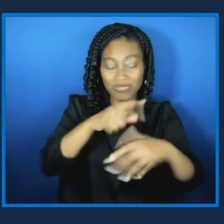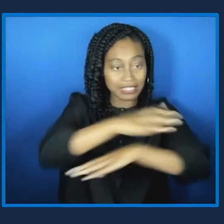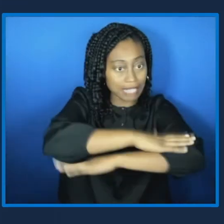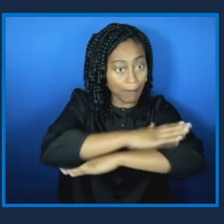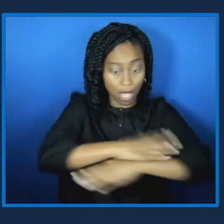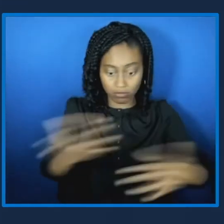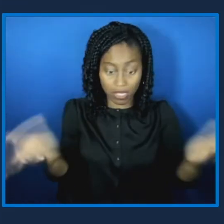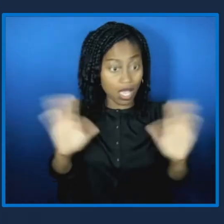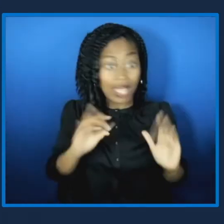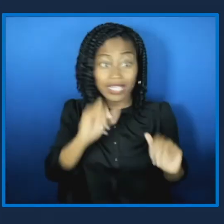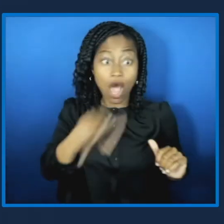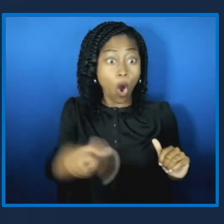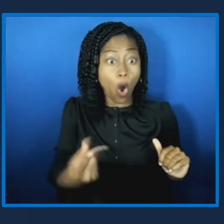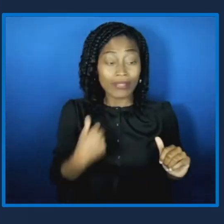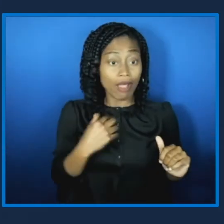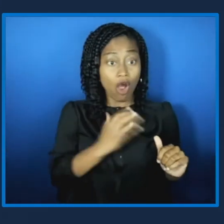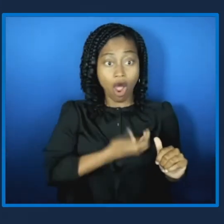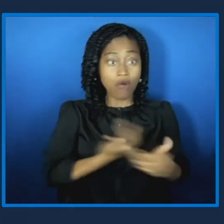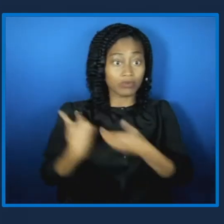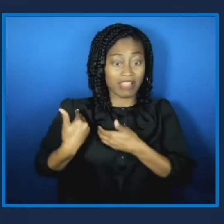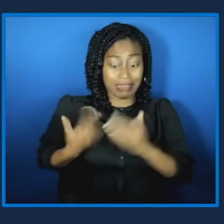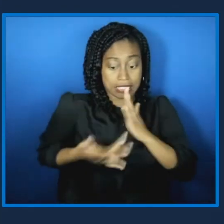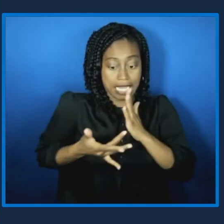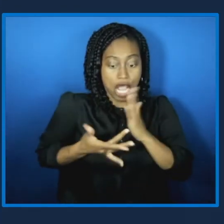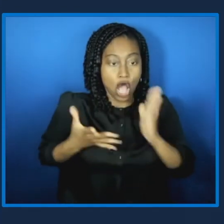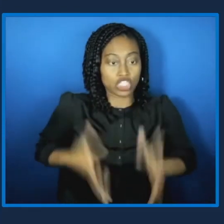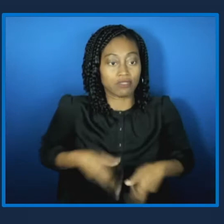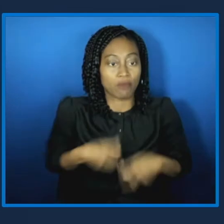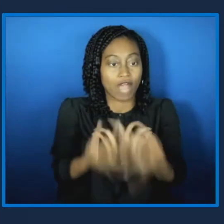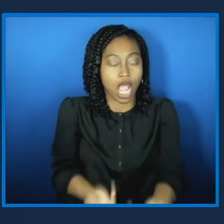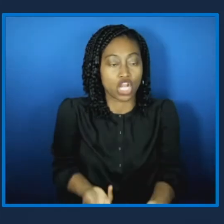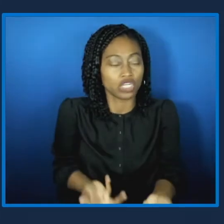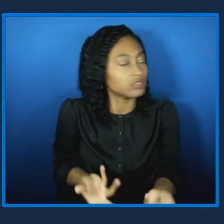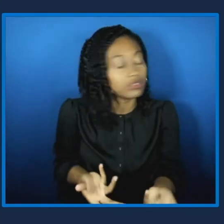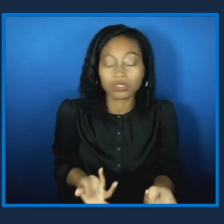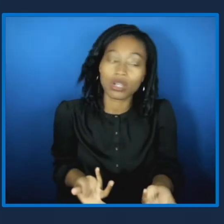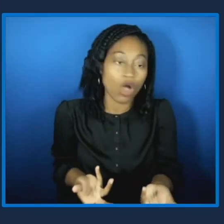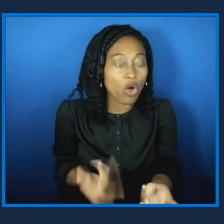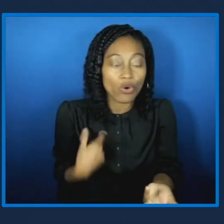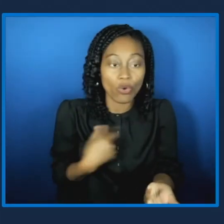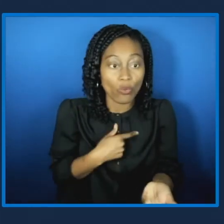to build tools that will kind of get us through accessibility, but we're gonna actually start designing